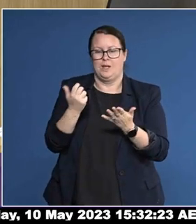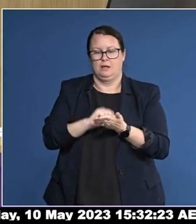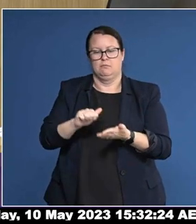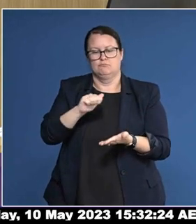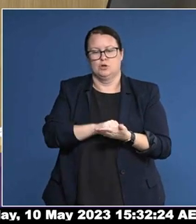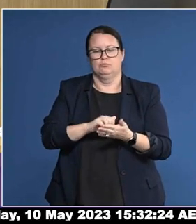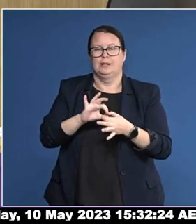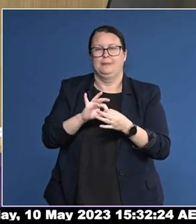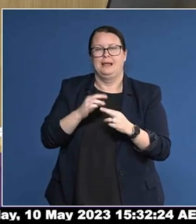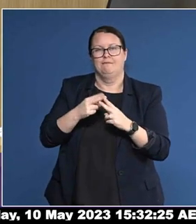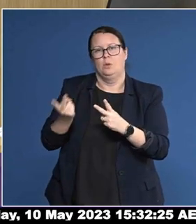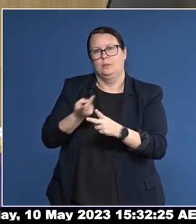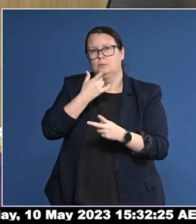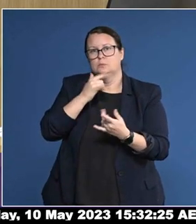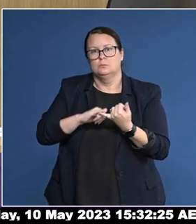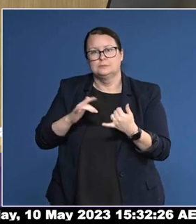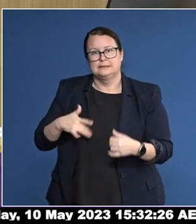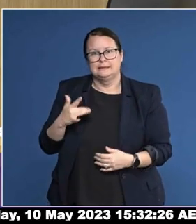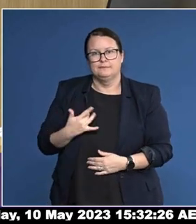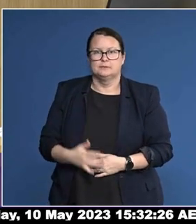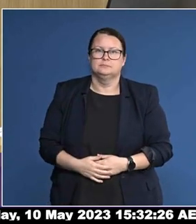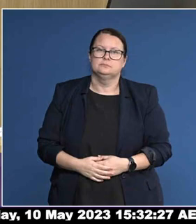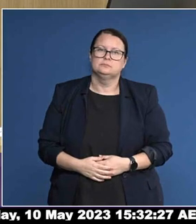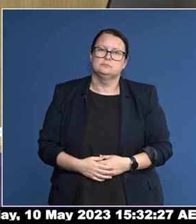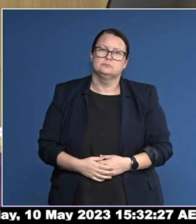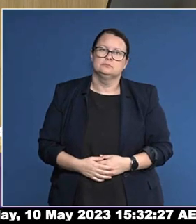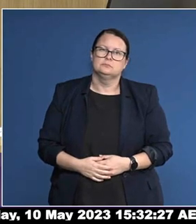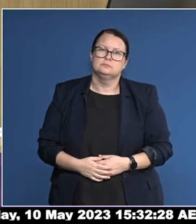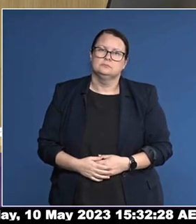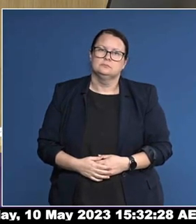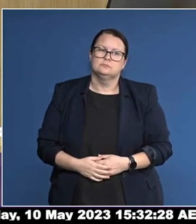But you're not saying to the Royal Commission that you're critical of your own department's review, are you?